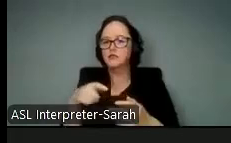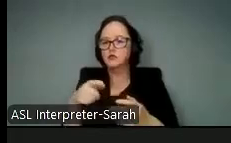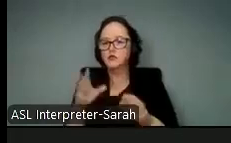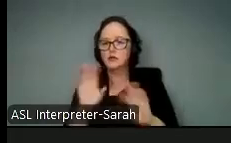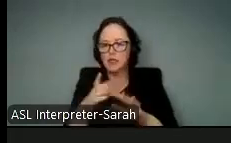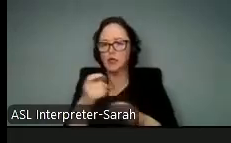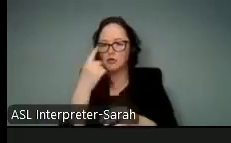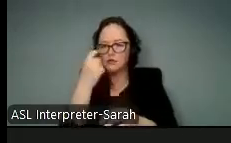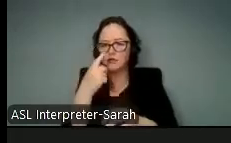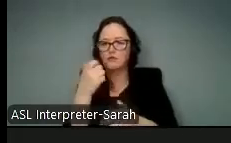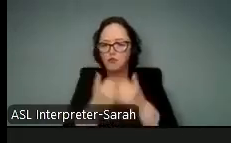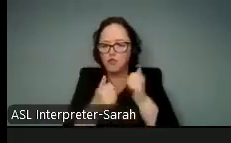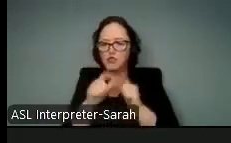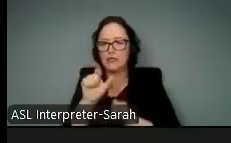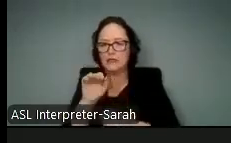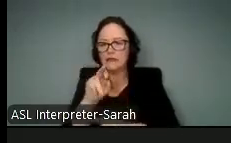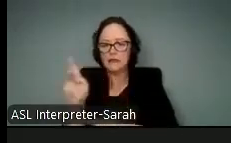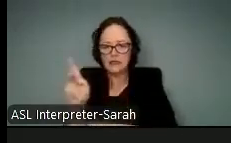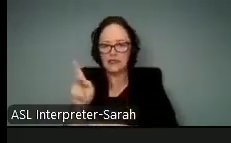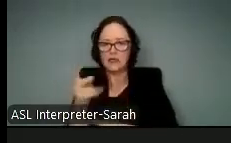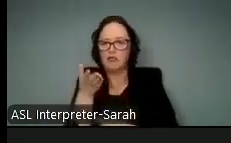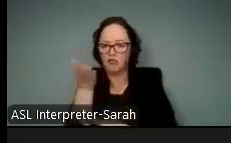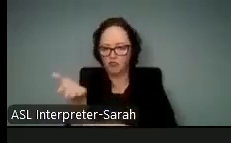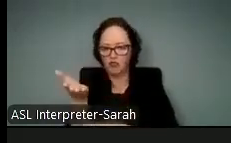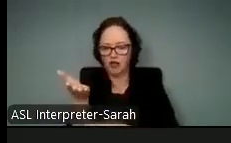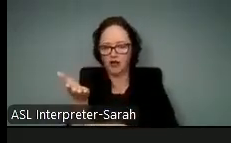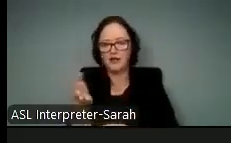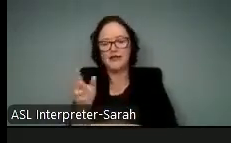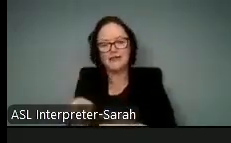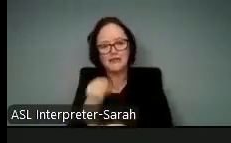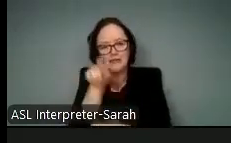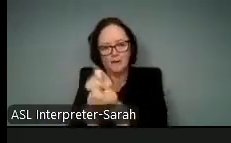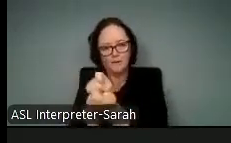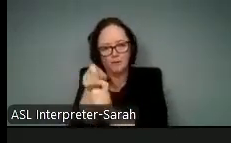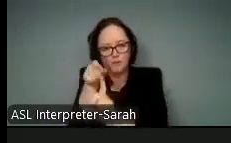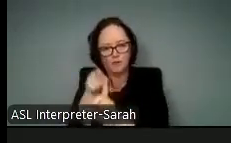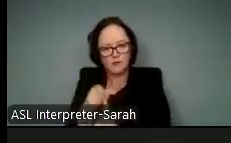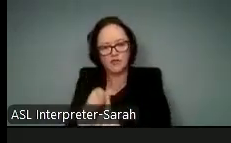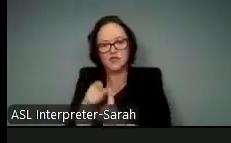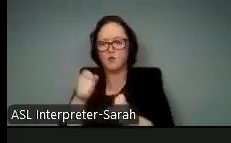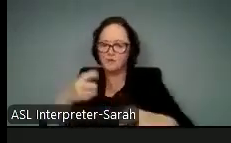It's also helpful if it's concise. We're shooting for, you know, three to five words. We don't want to be too robust